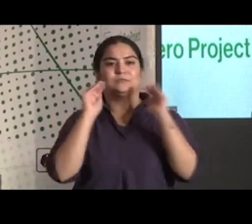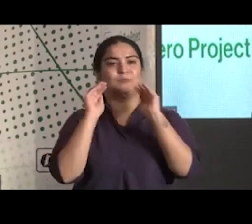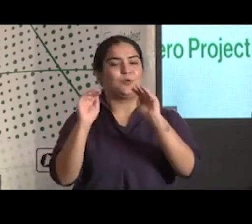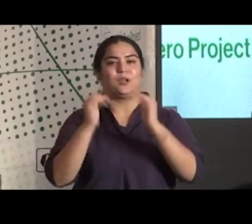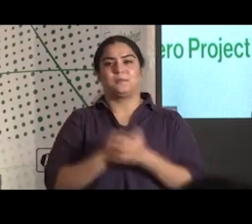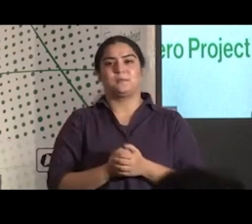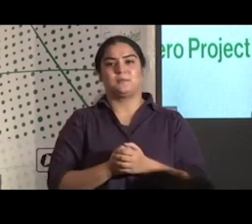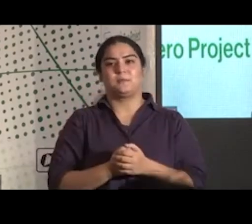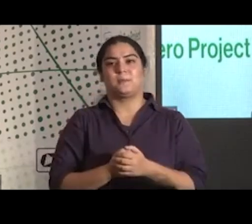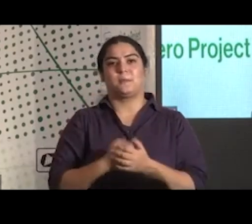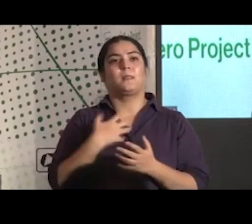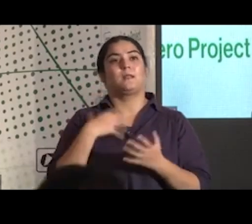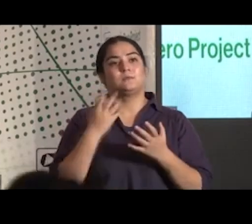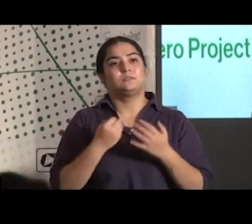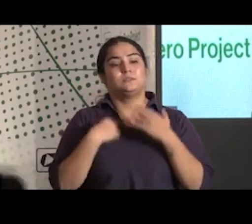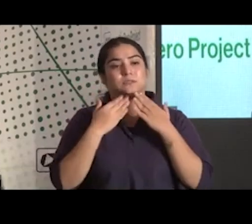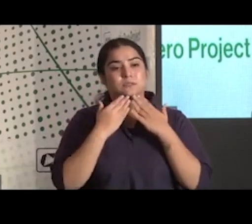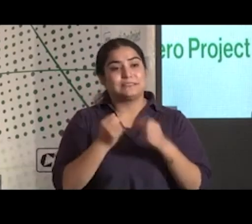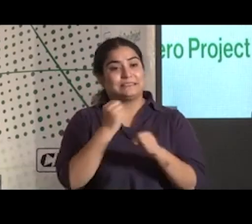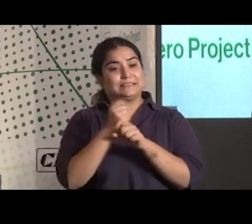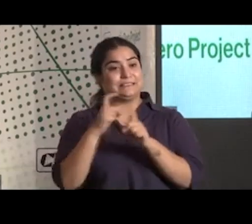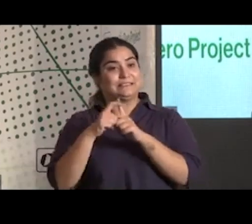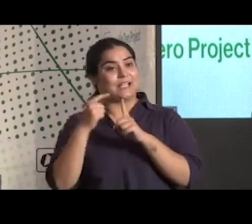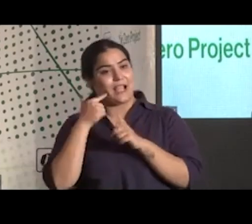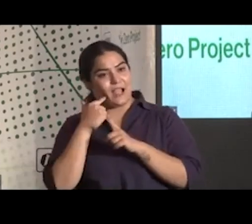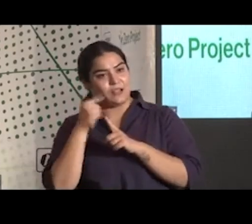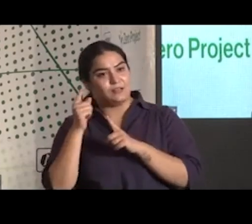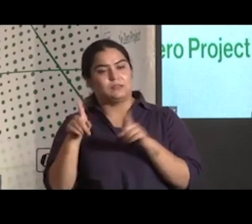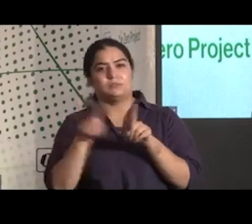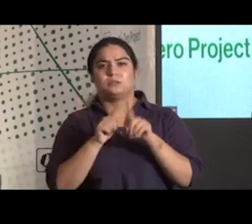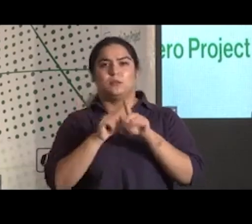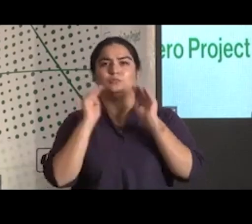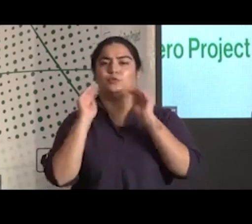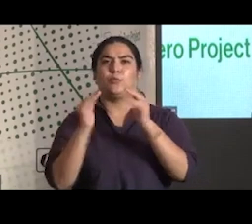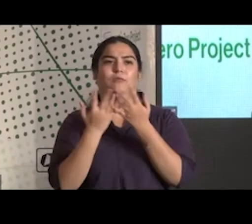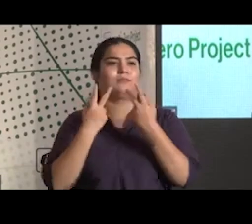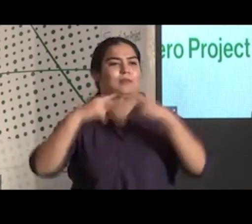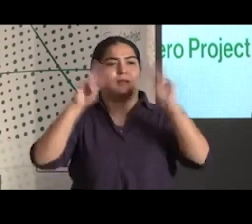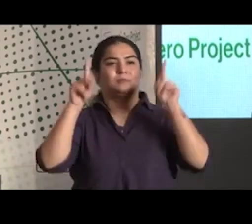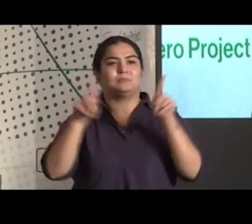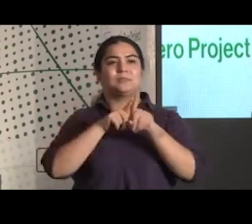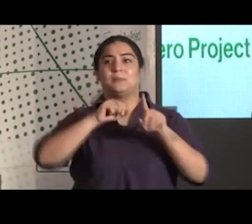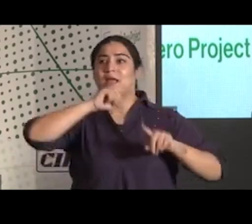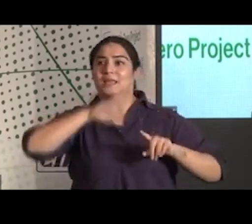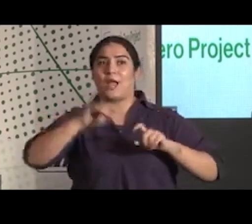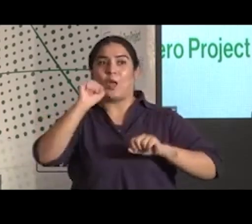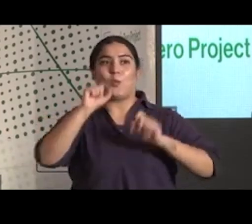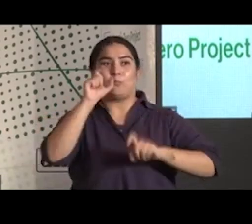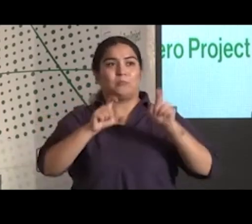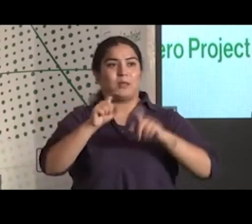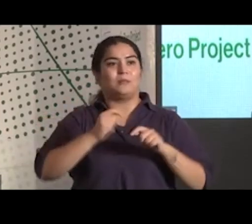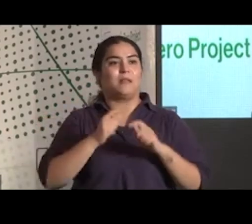I want to thank GDI for its amazing support. It's young enthusiastic team